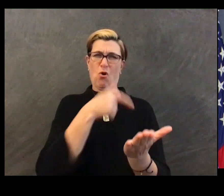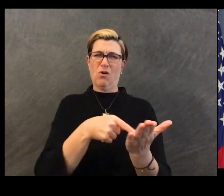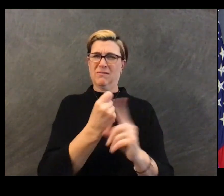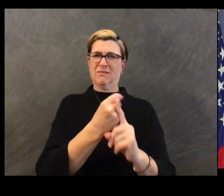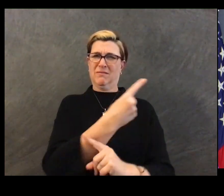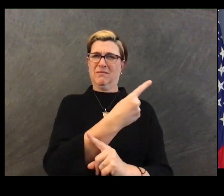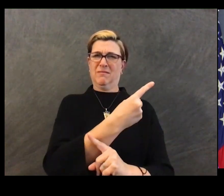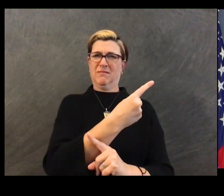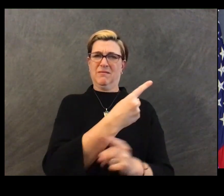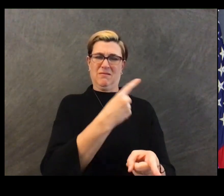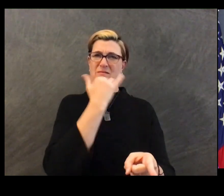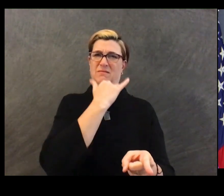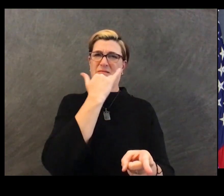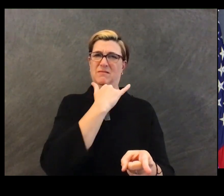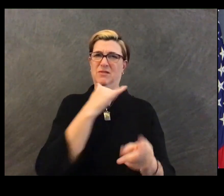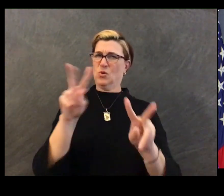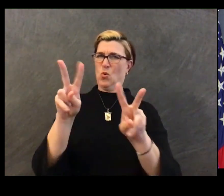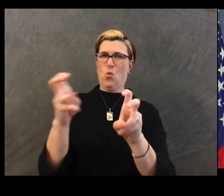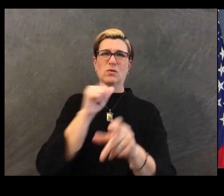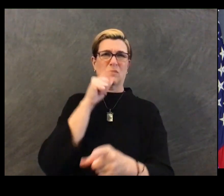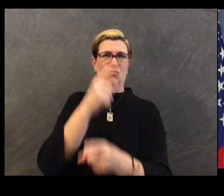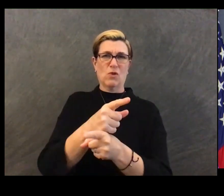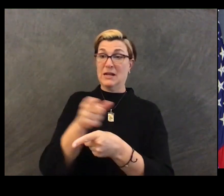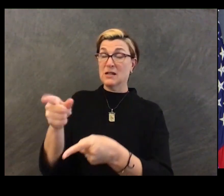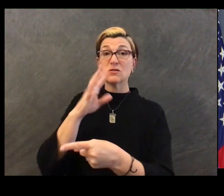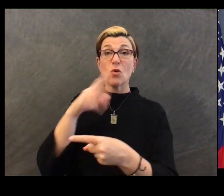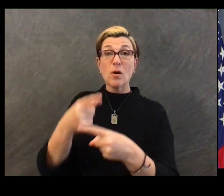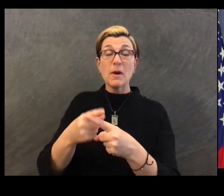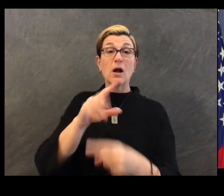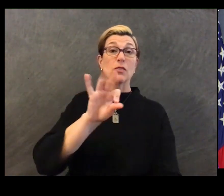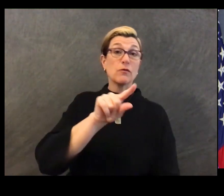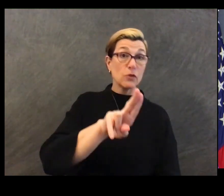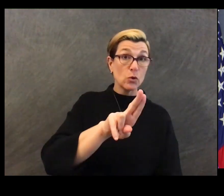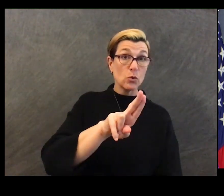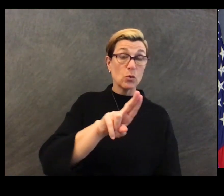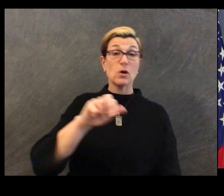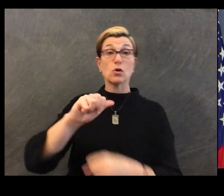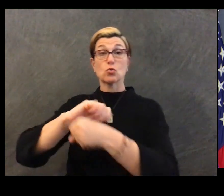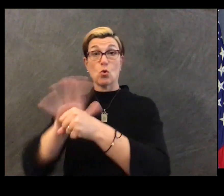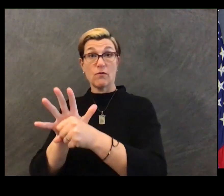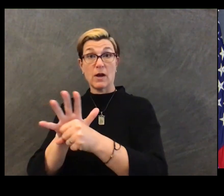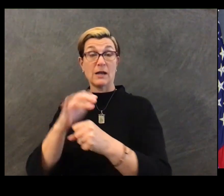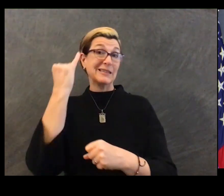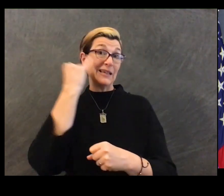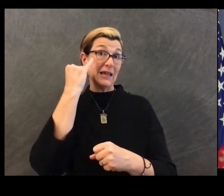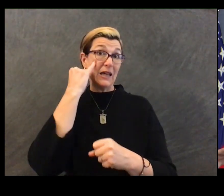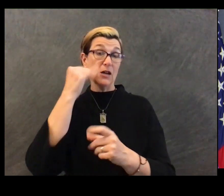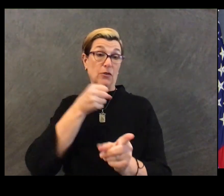the flu and Corona coming together at the same time and Corona could be just